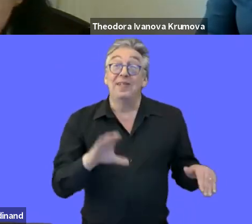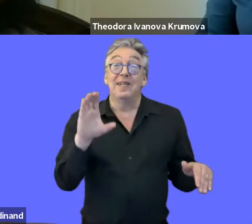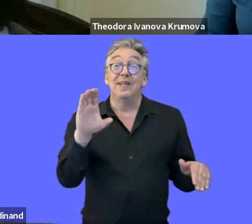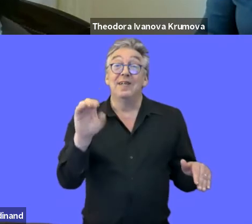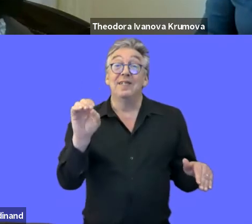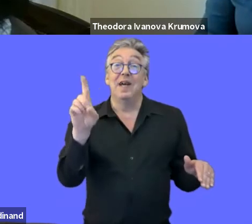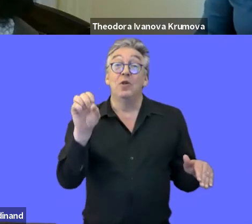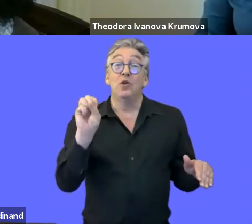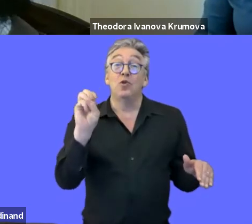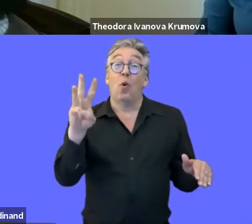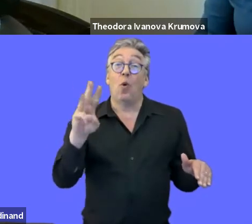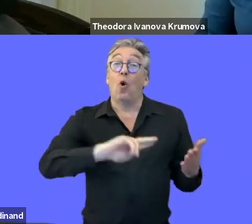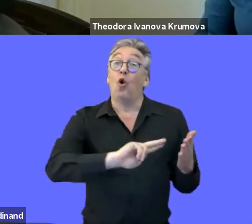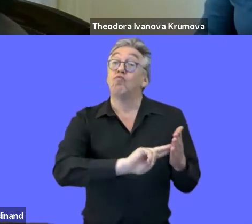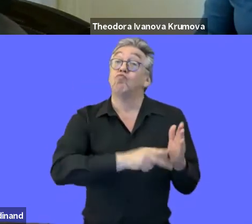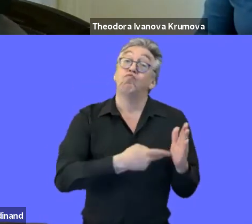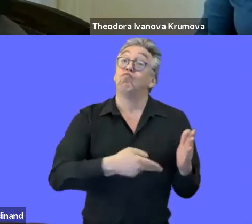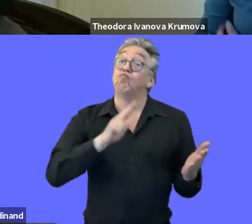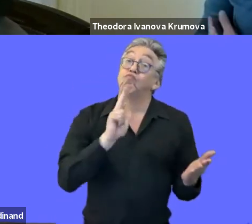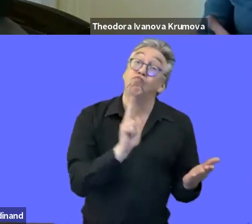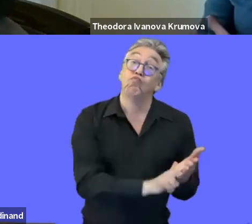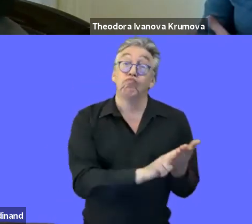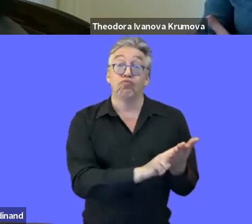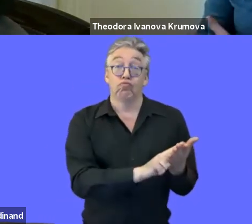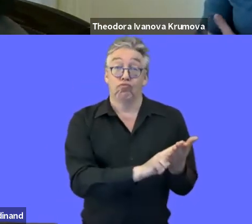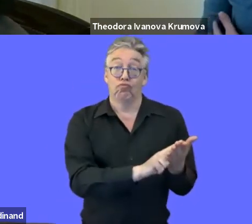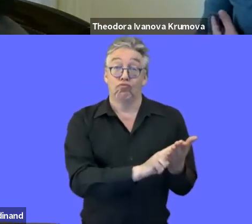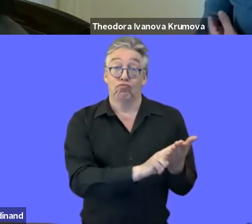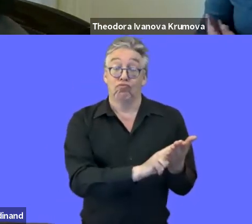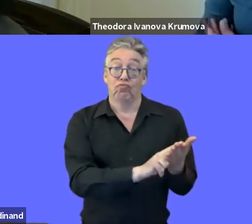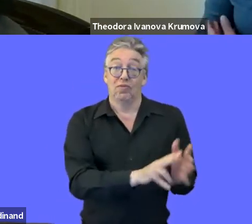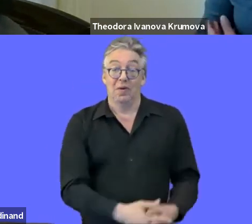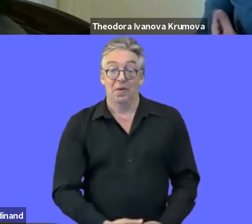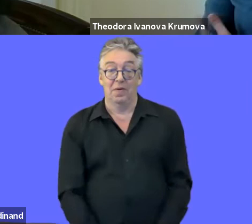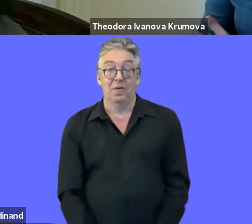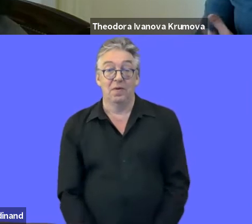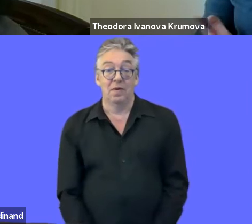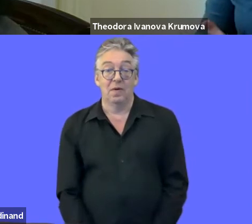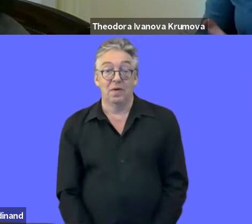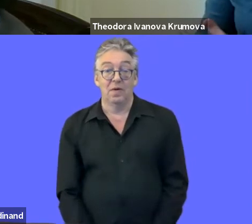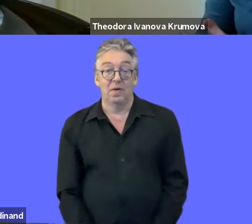Those countries are depicted in green sort of you would have the green light